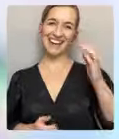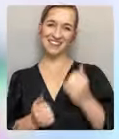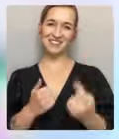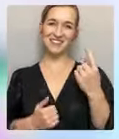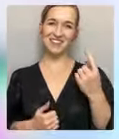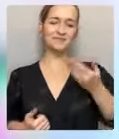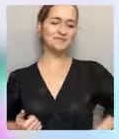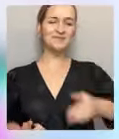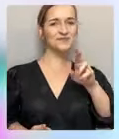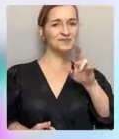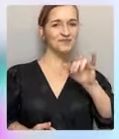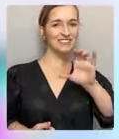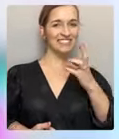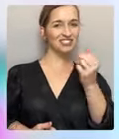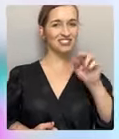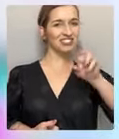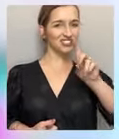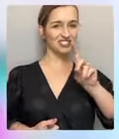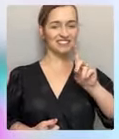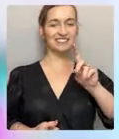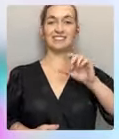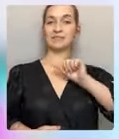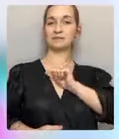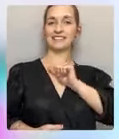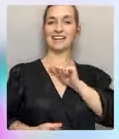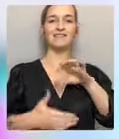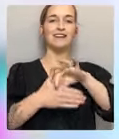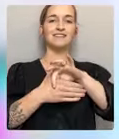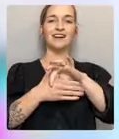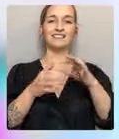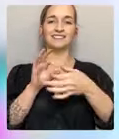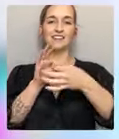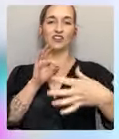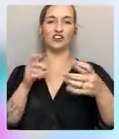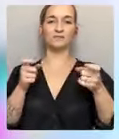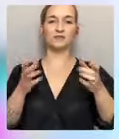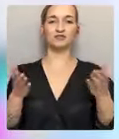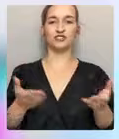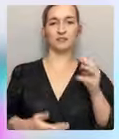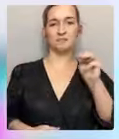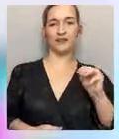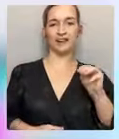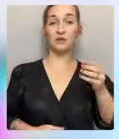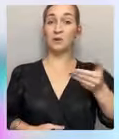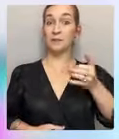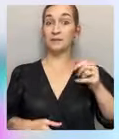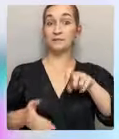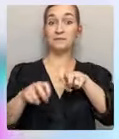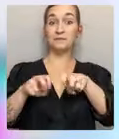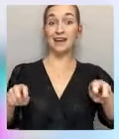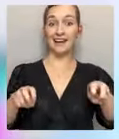Hey, everybody. My name is Richard Duck. I'm a Content Launch Manager here at Meta, and welcome to our panel,